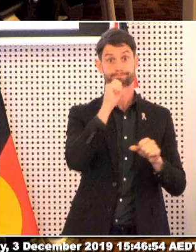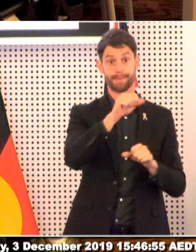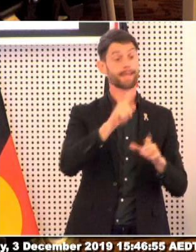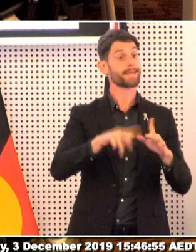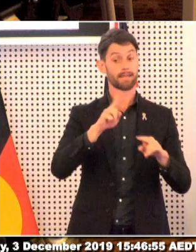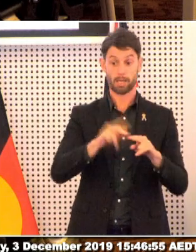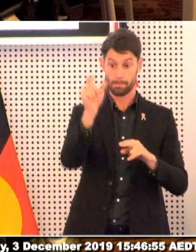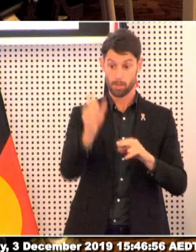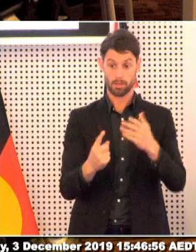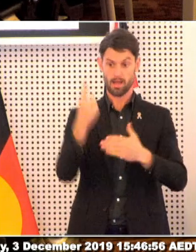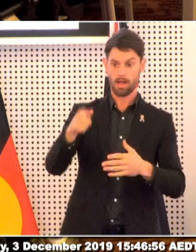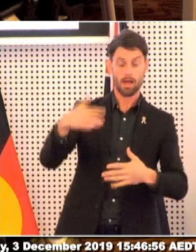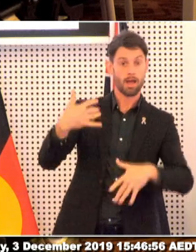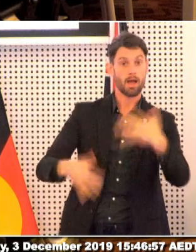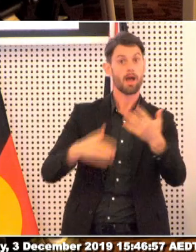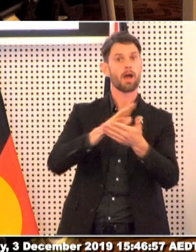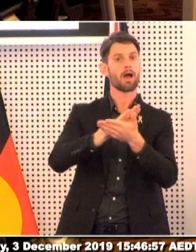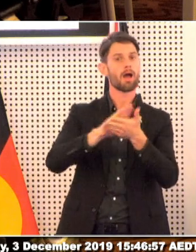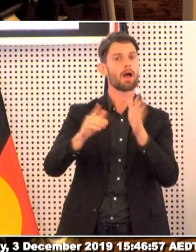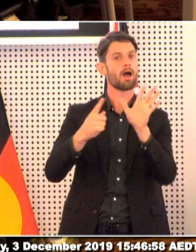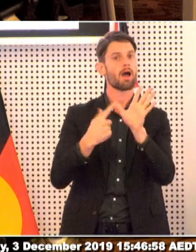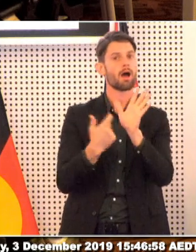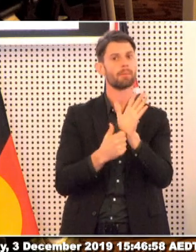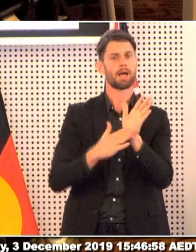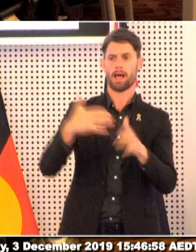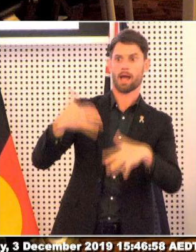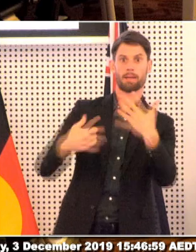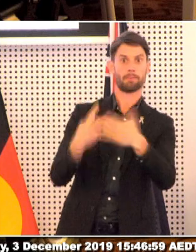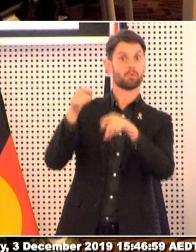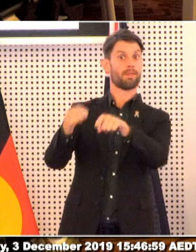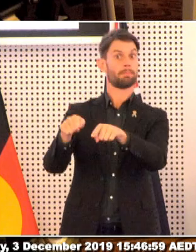And often that – yes, you really have to be a bit of a detective when you go there,